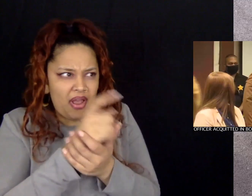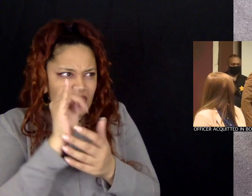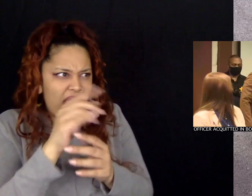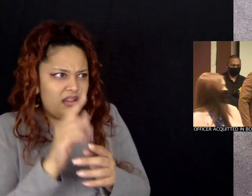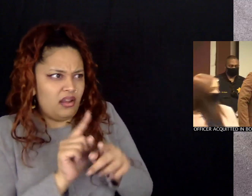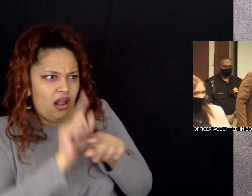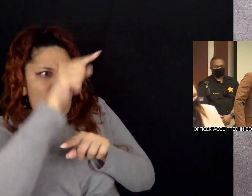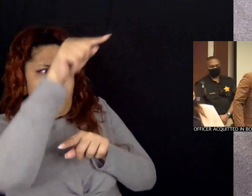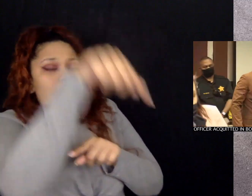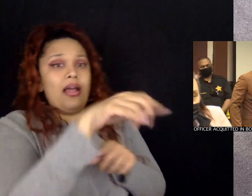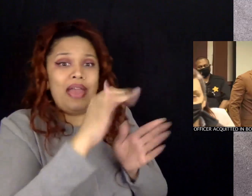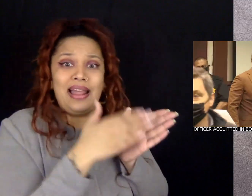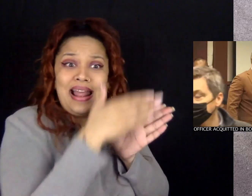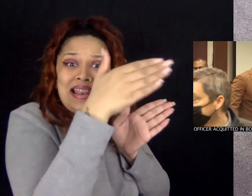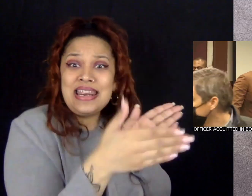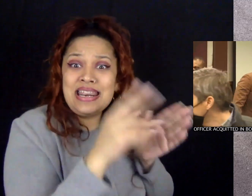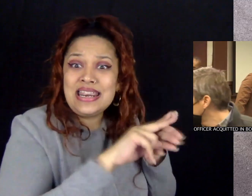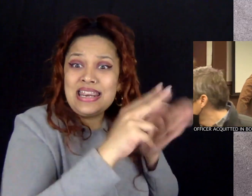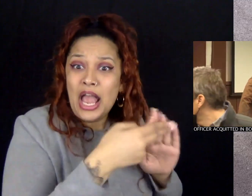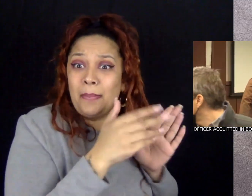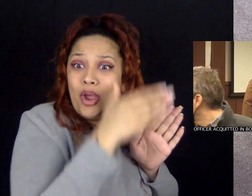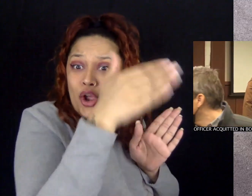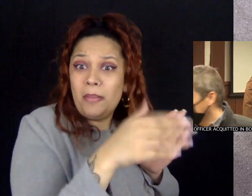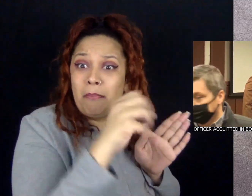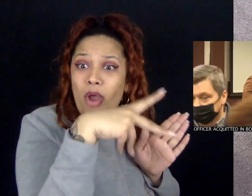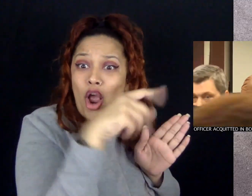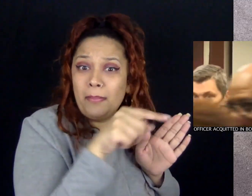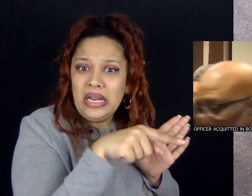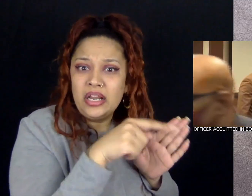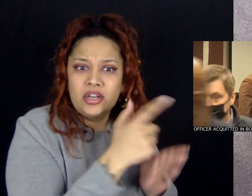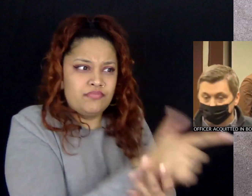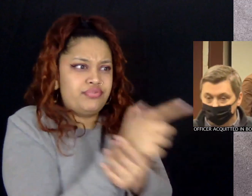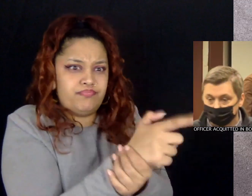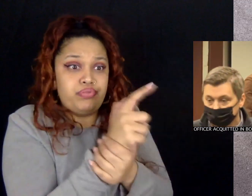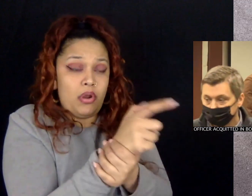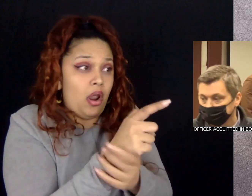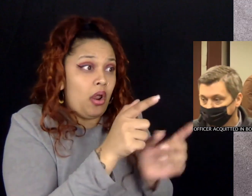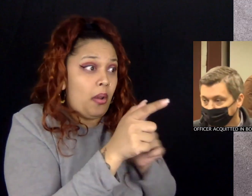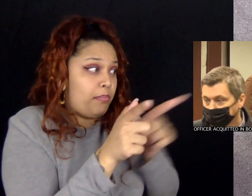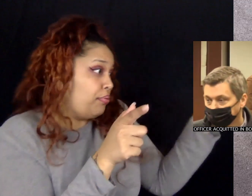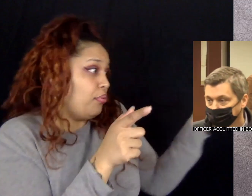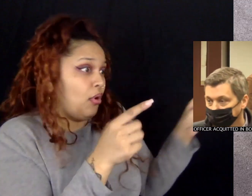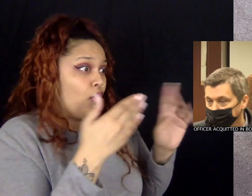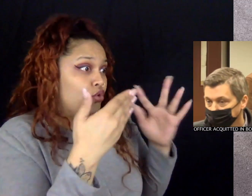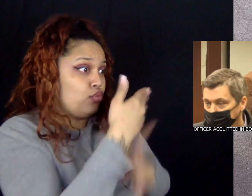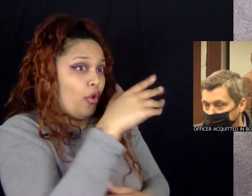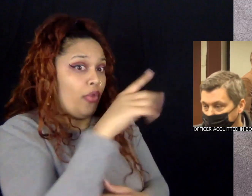Hankinson with endangerment because bullets from his gun entered a neighboring apartment after